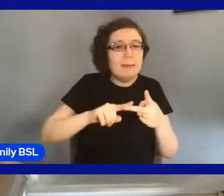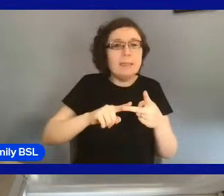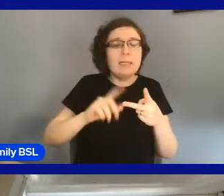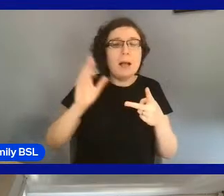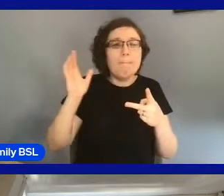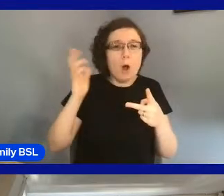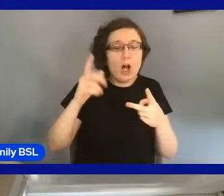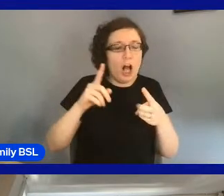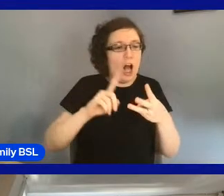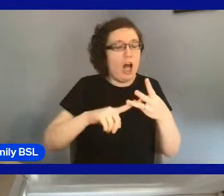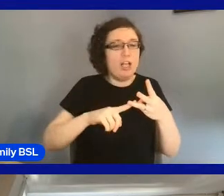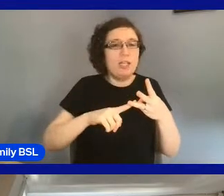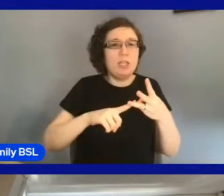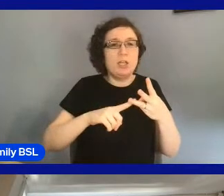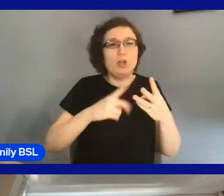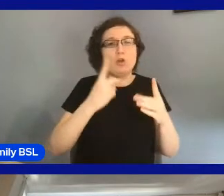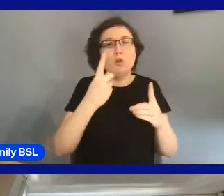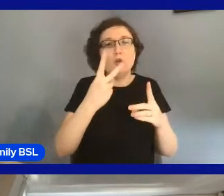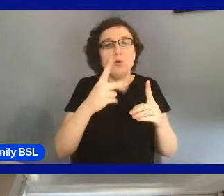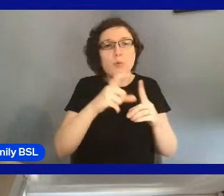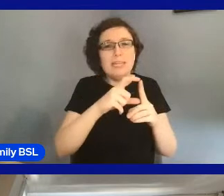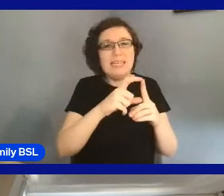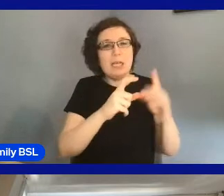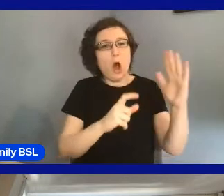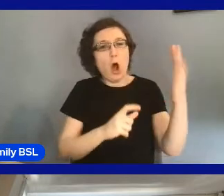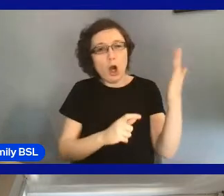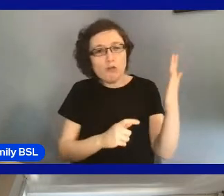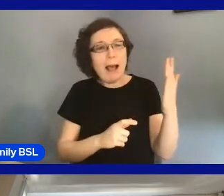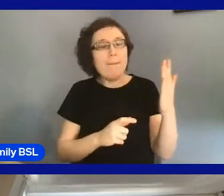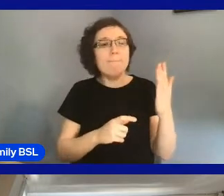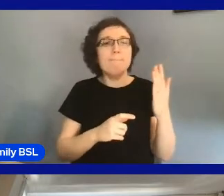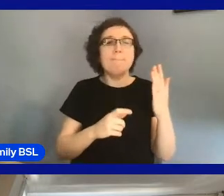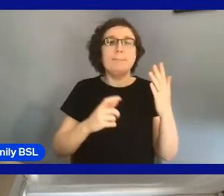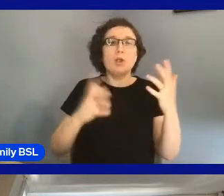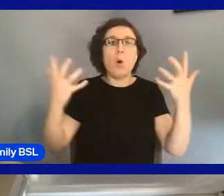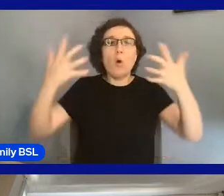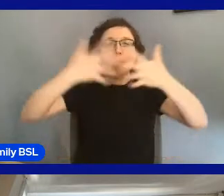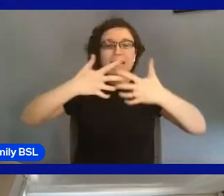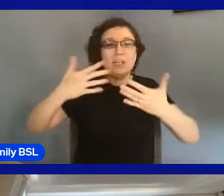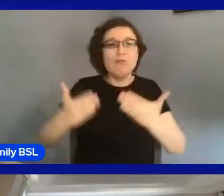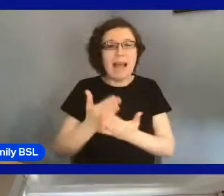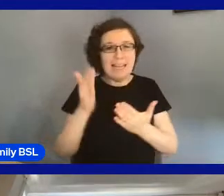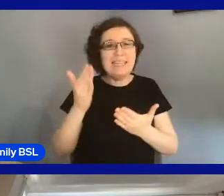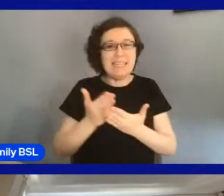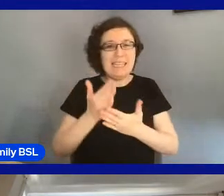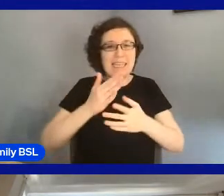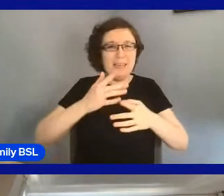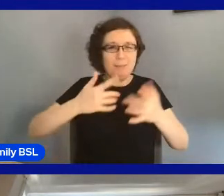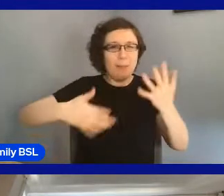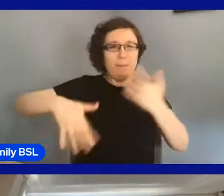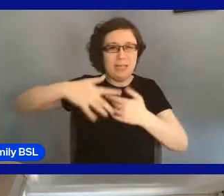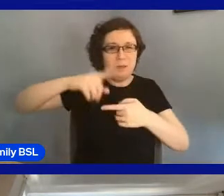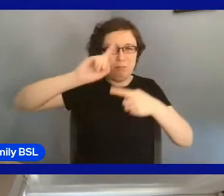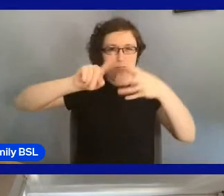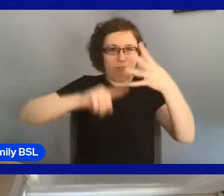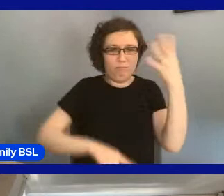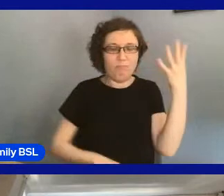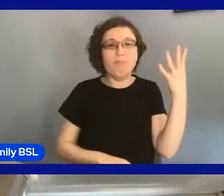to usually newly commissioned podcasts and 3D augmented reality assets. We also really wanted to see away where we could support artists and